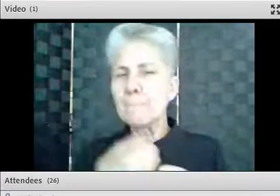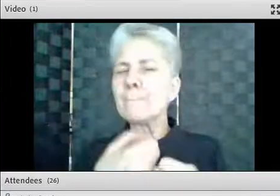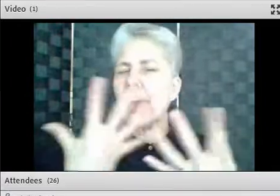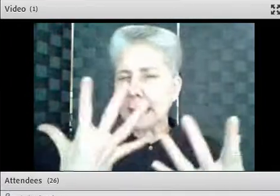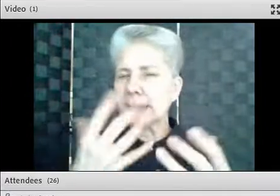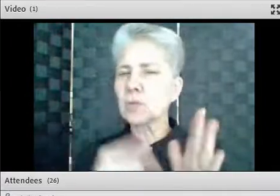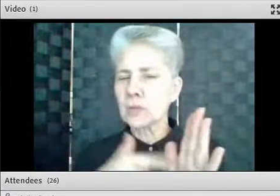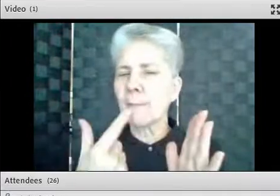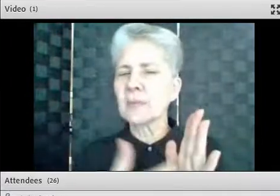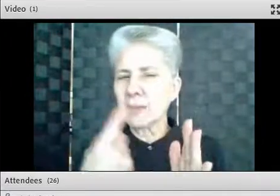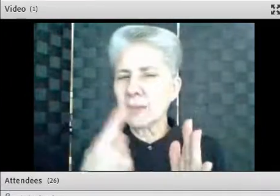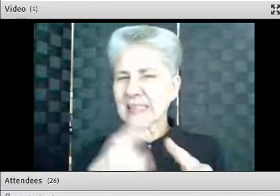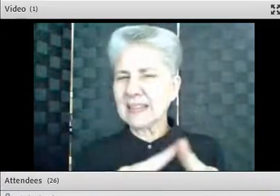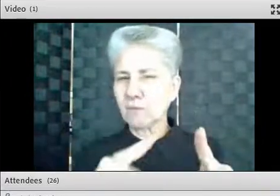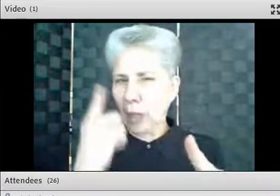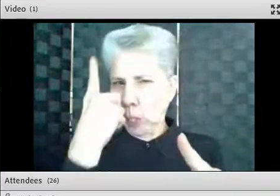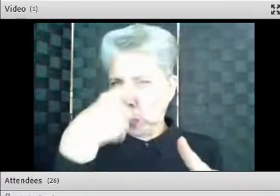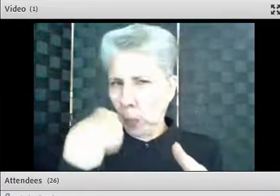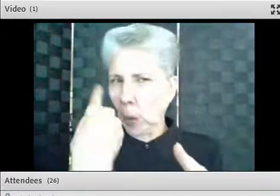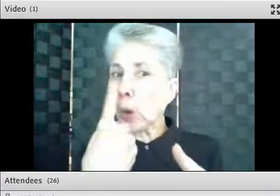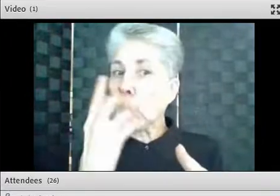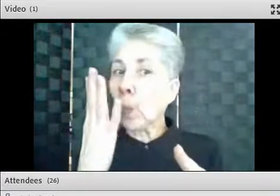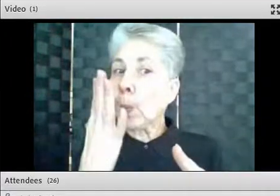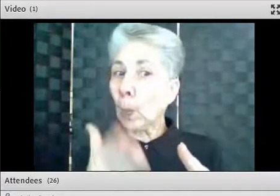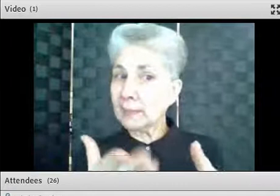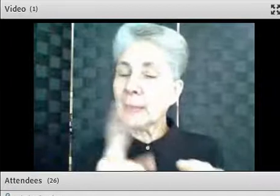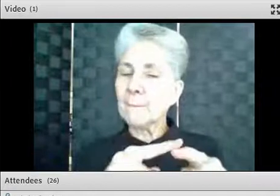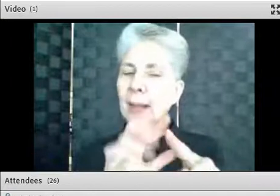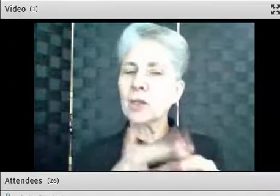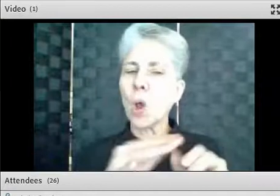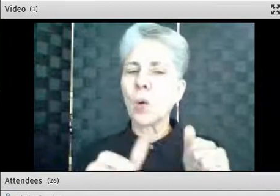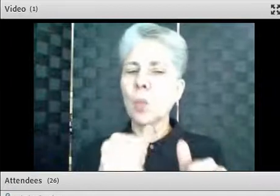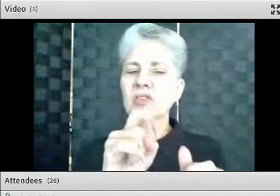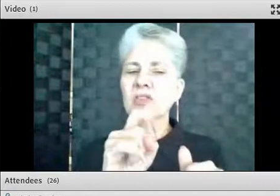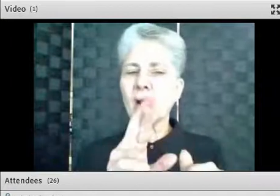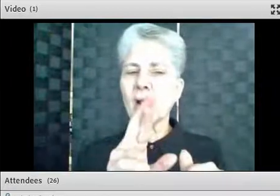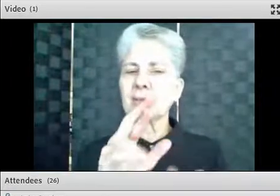that sometimes the Cutters will look a little bit different depending on which Cutter table you use.